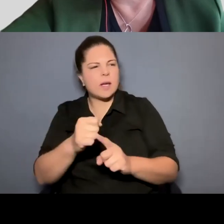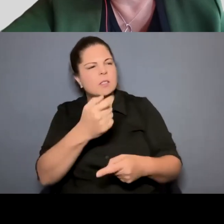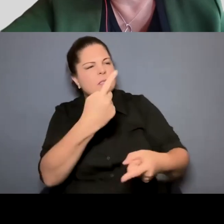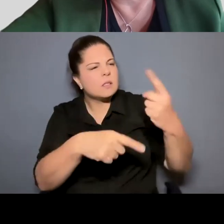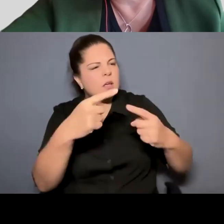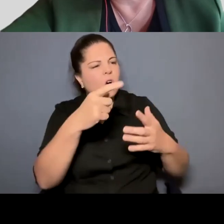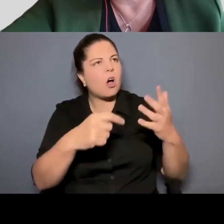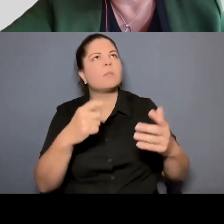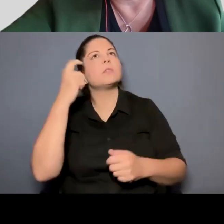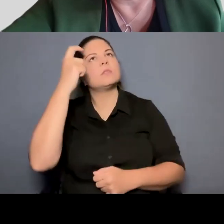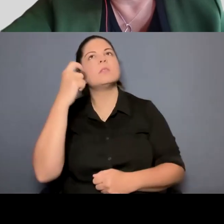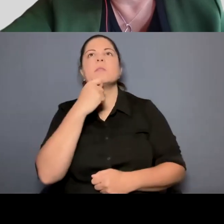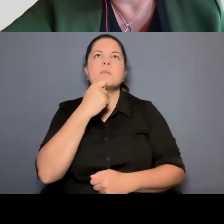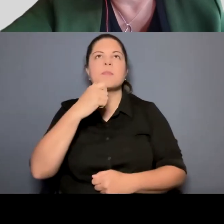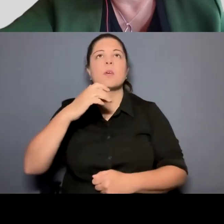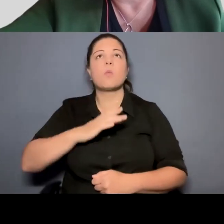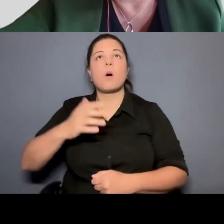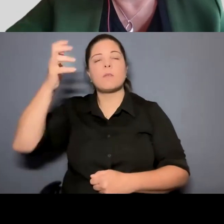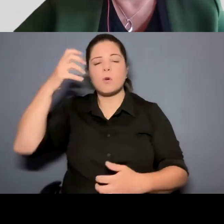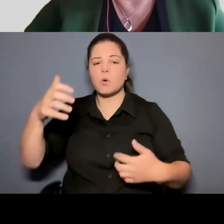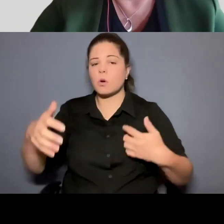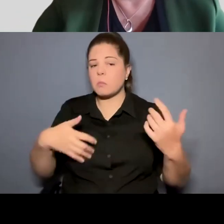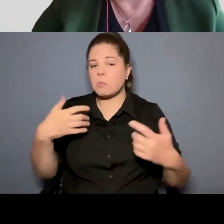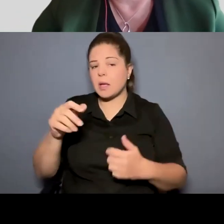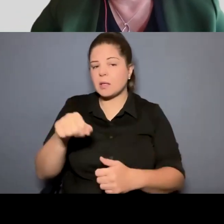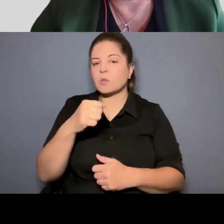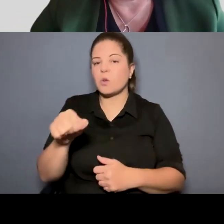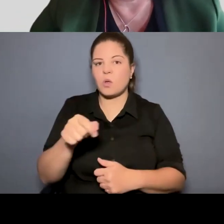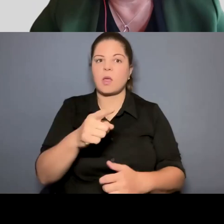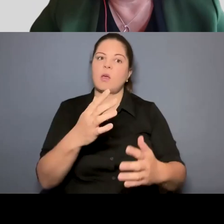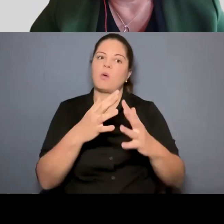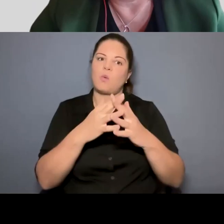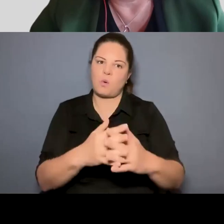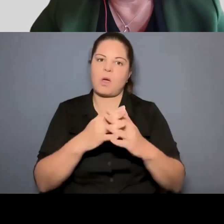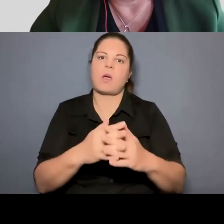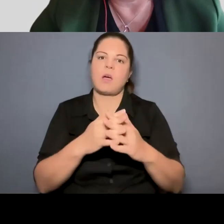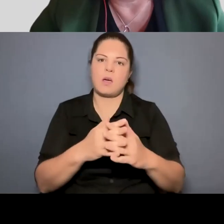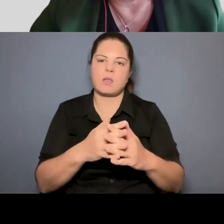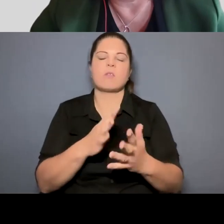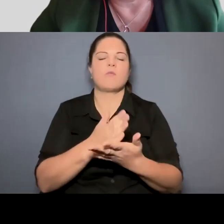about whether they want to take the next steps is such a valuable piece of the puzzle that has been